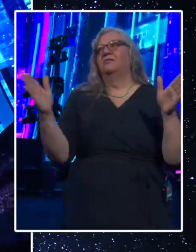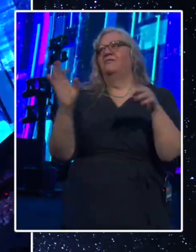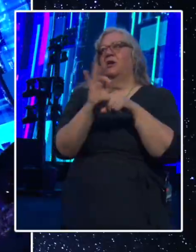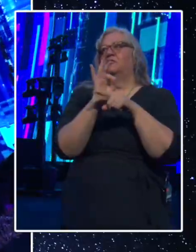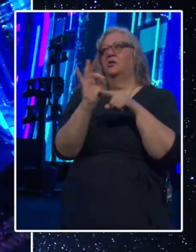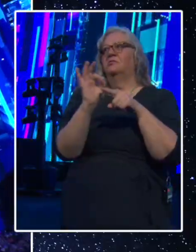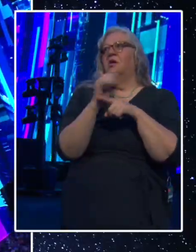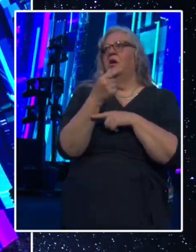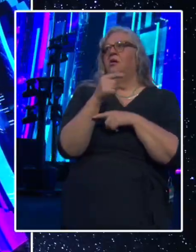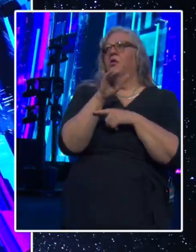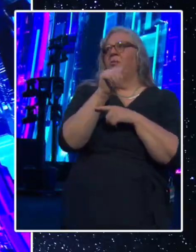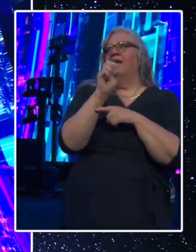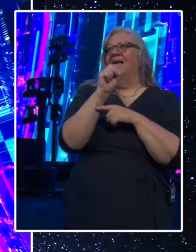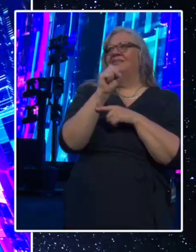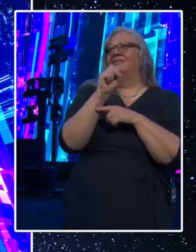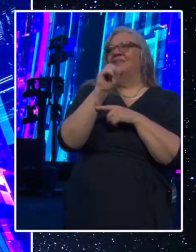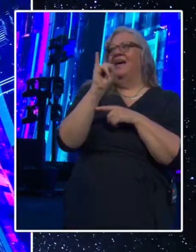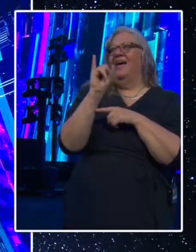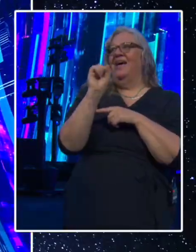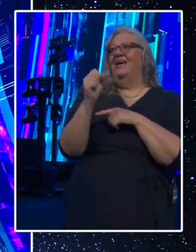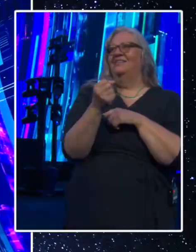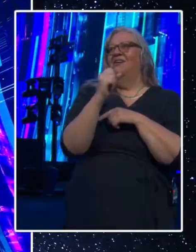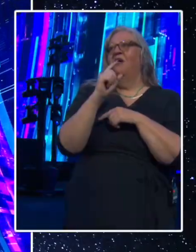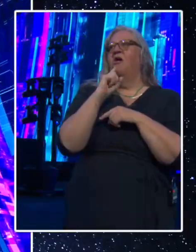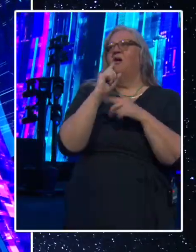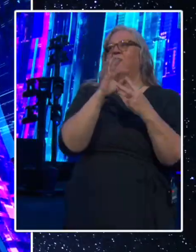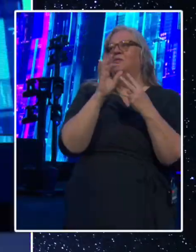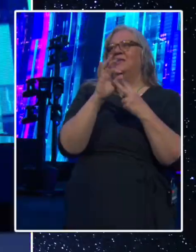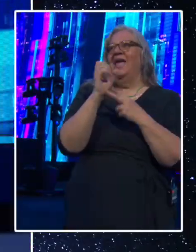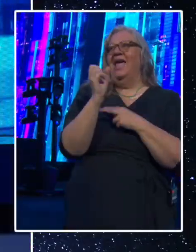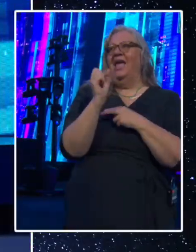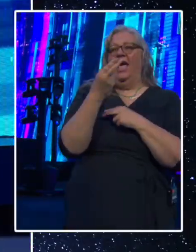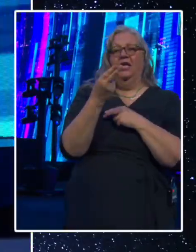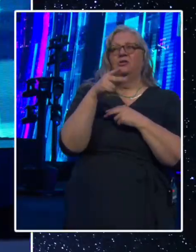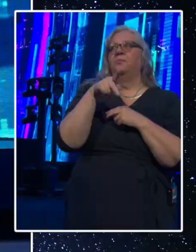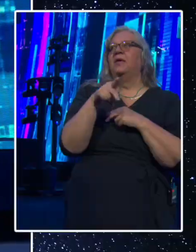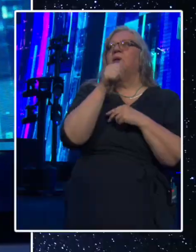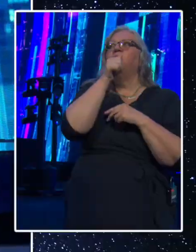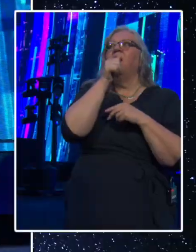the leading global SI, Solution Integrators, are choosing HPE Private Cloud AI